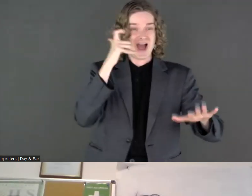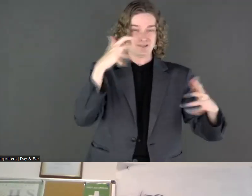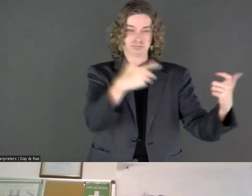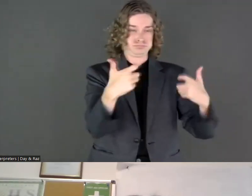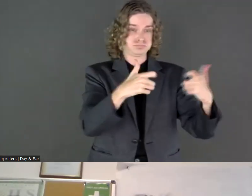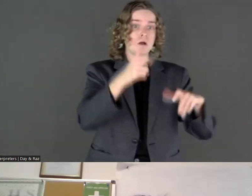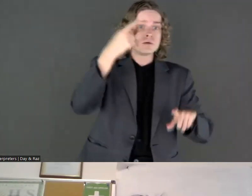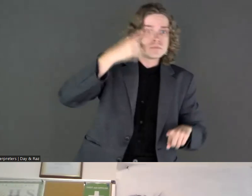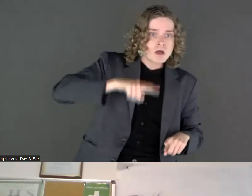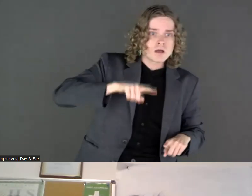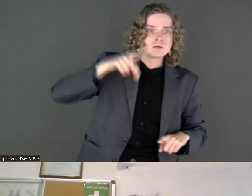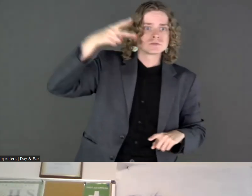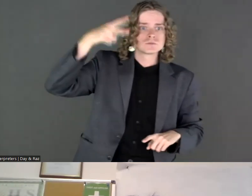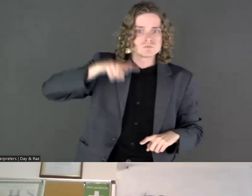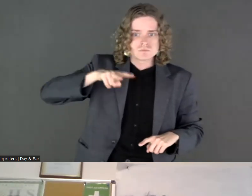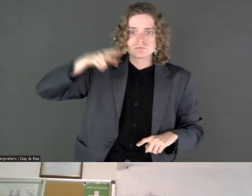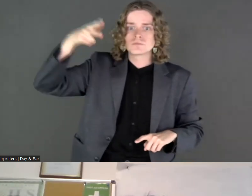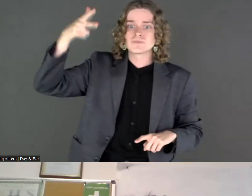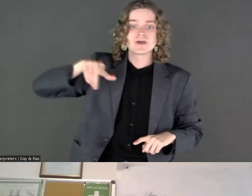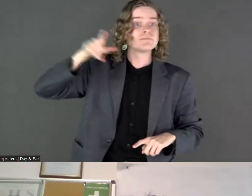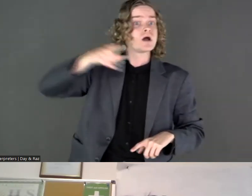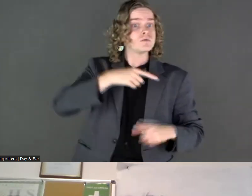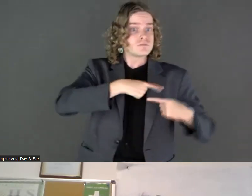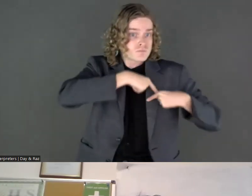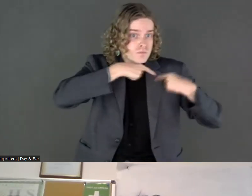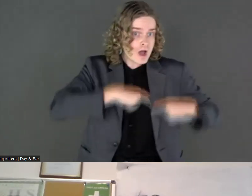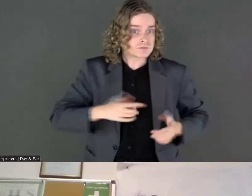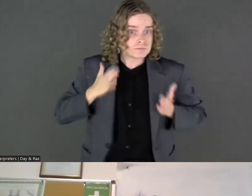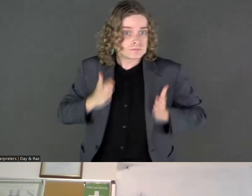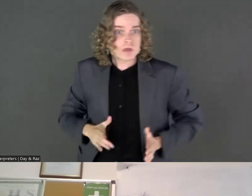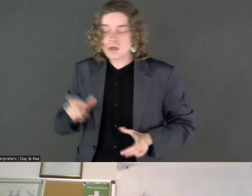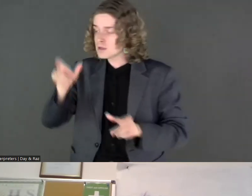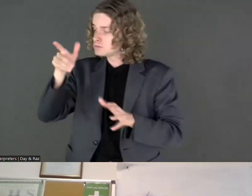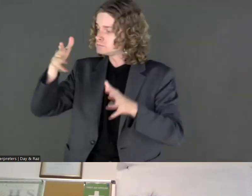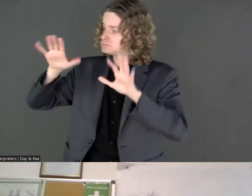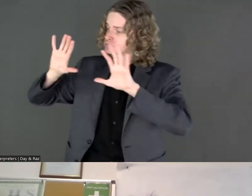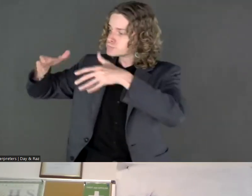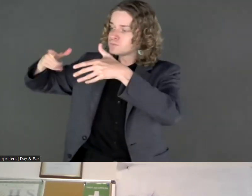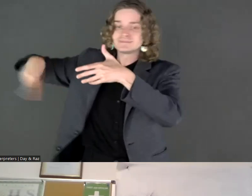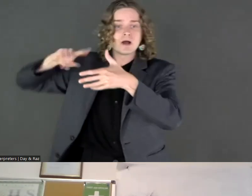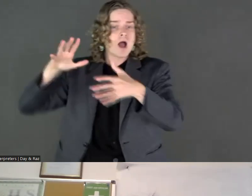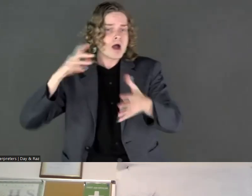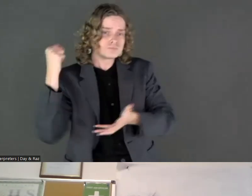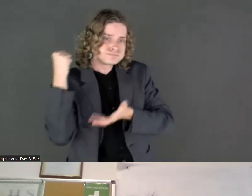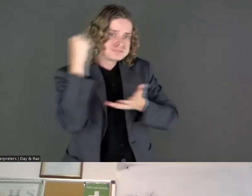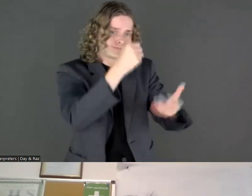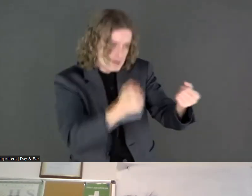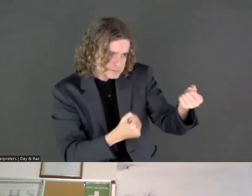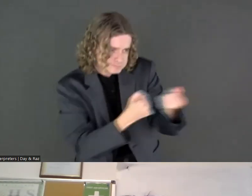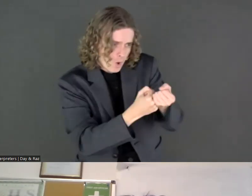or with the for the people with disabilities. And it was the European forum of disabilities